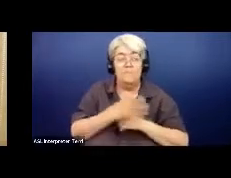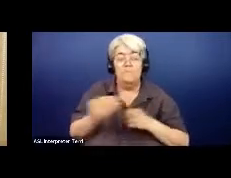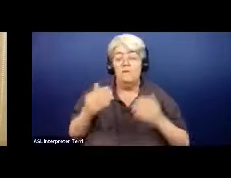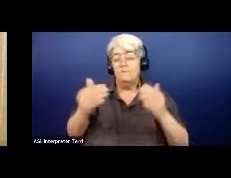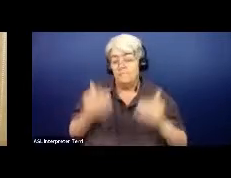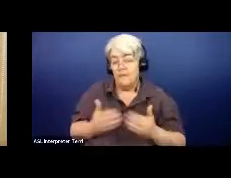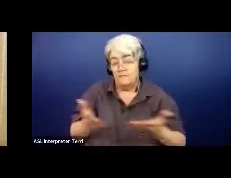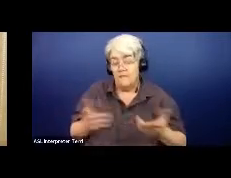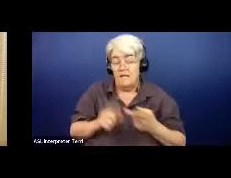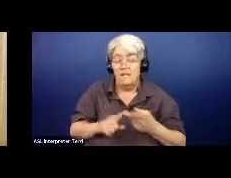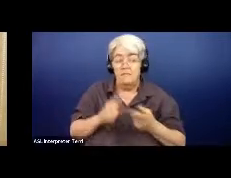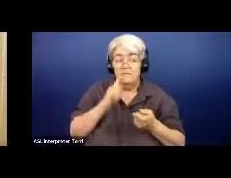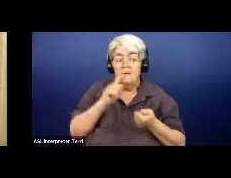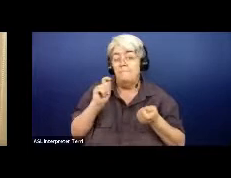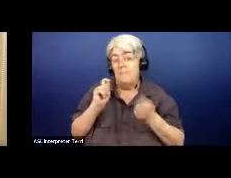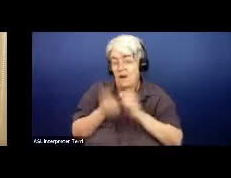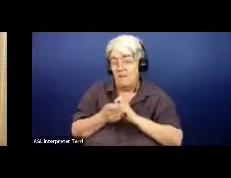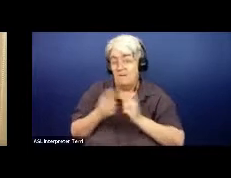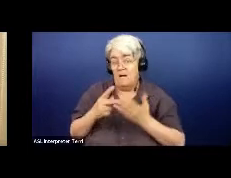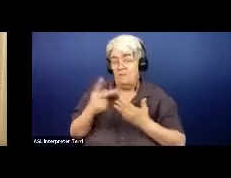We can modify programming and help the